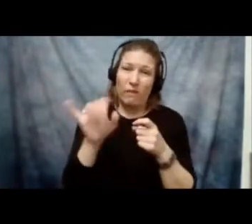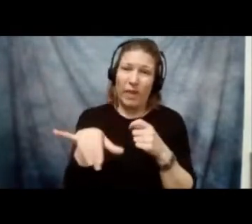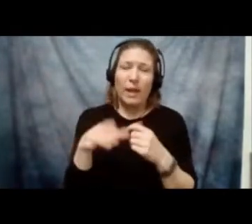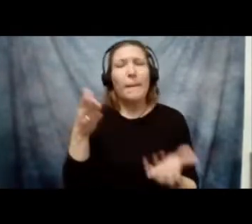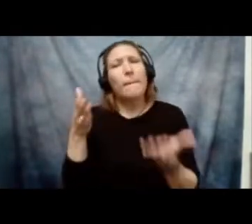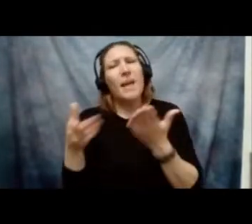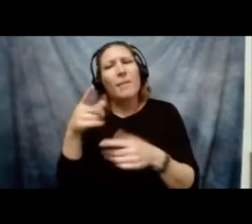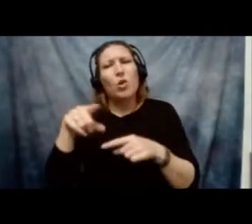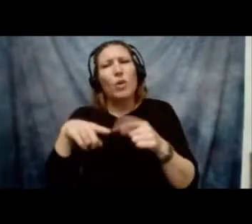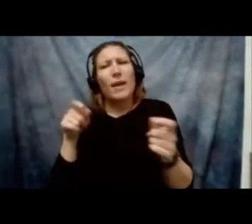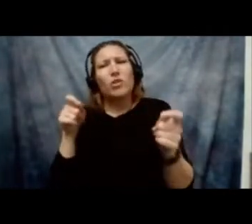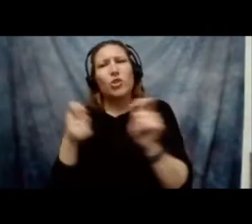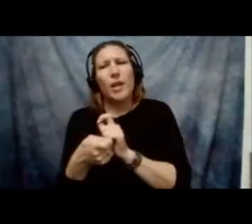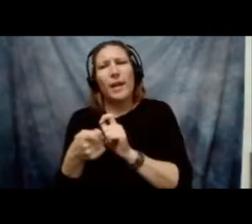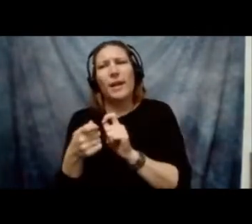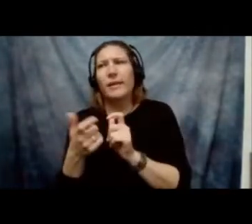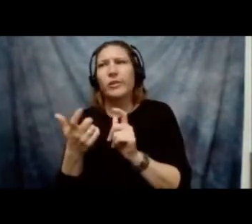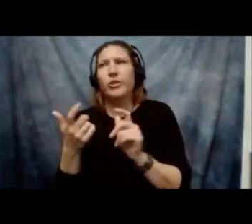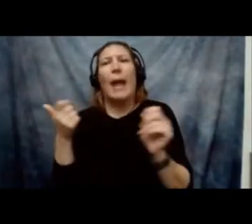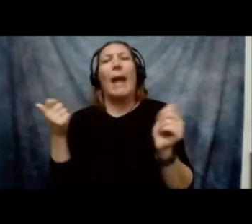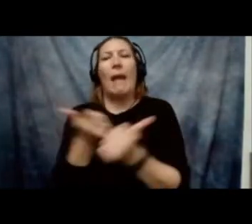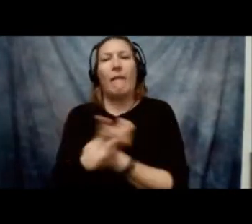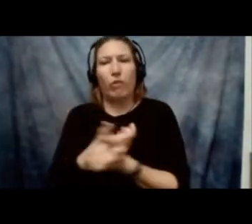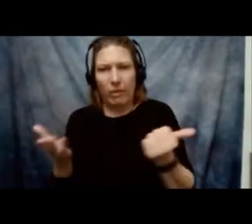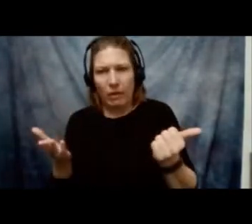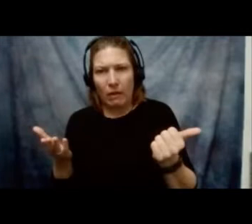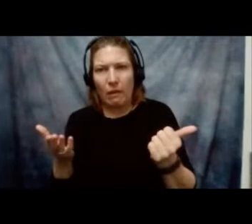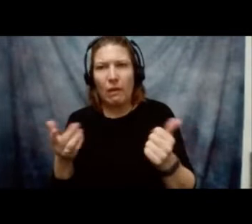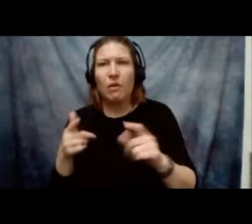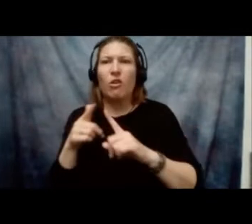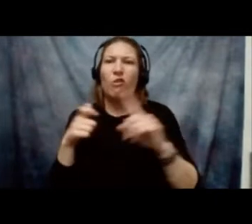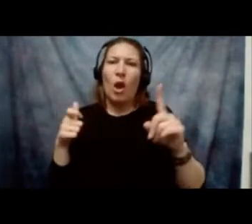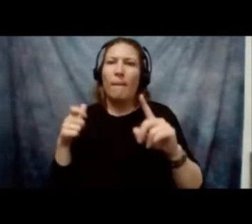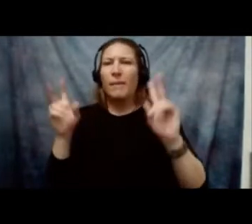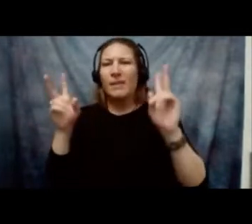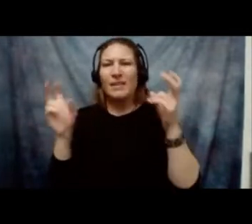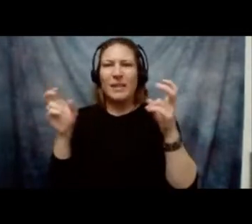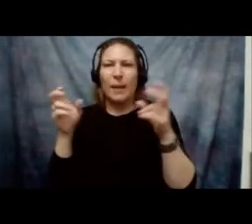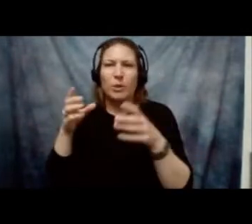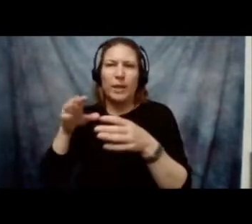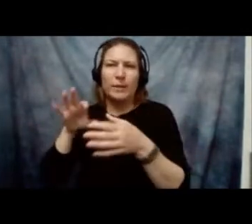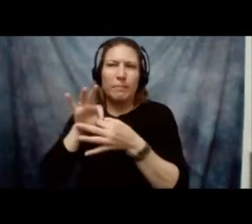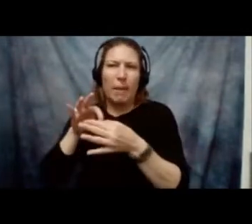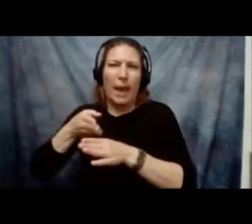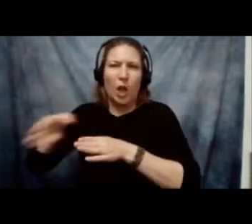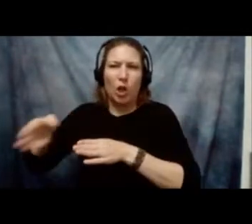expert but you can certainly edit their text and make it more readable you can edit their